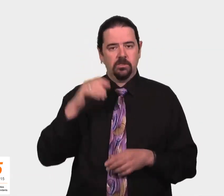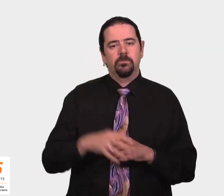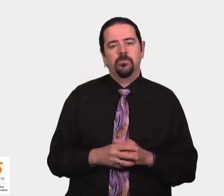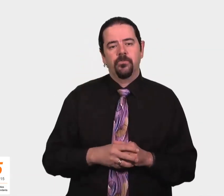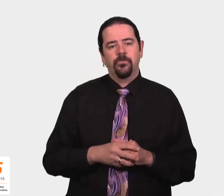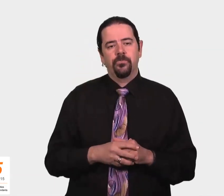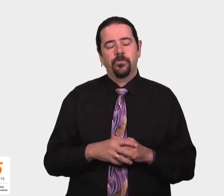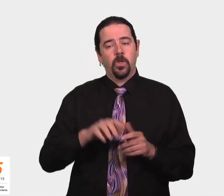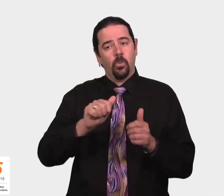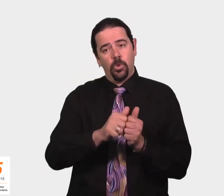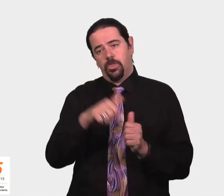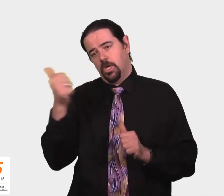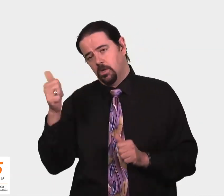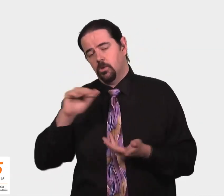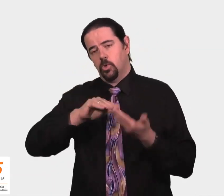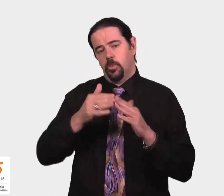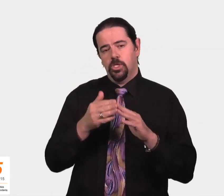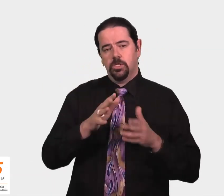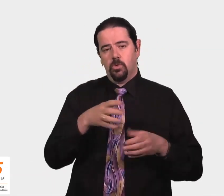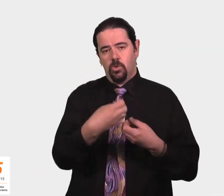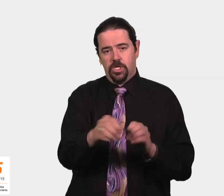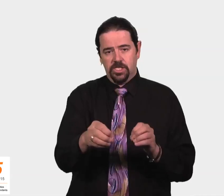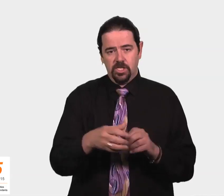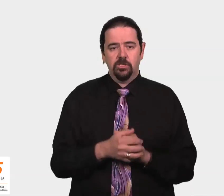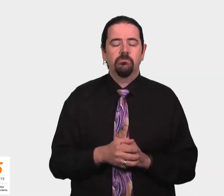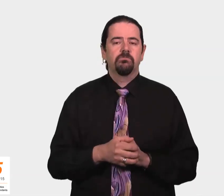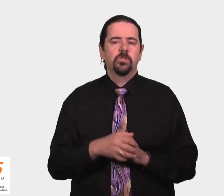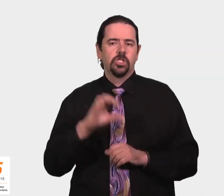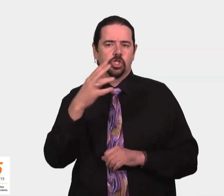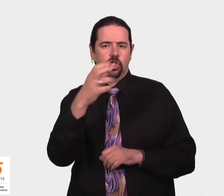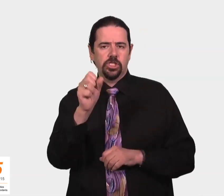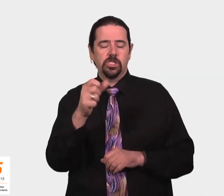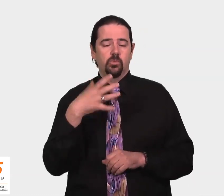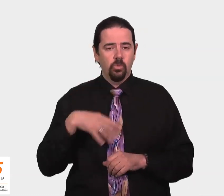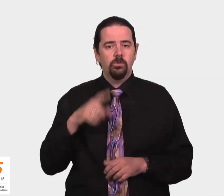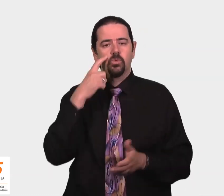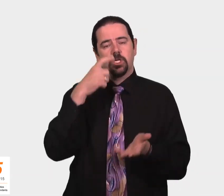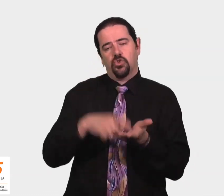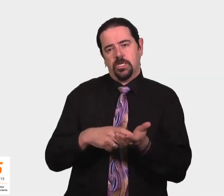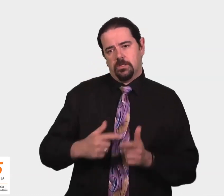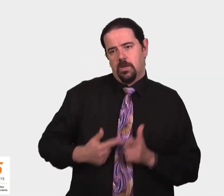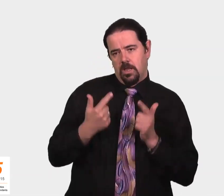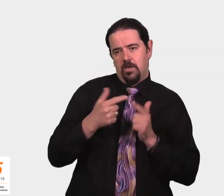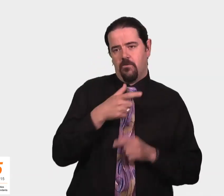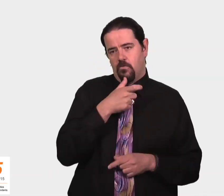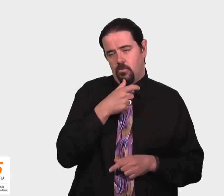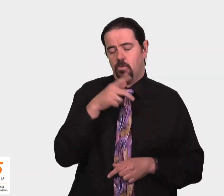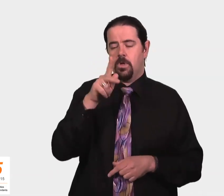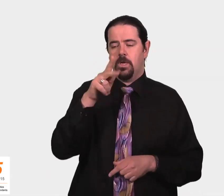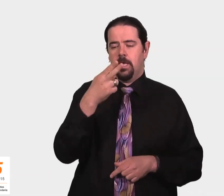CHS will recognize the life of Helen Keller and raise awareness about deafblindness in Canada,